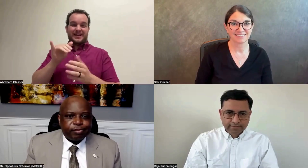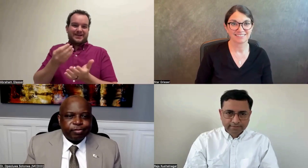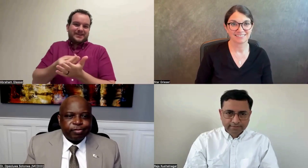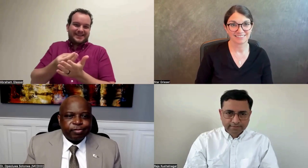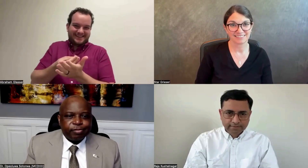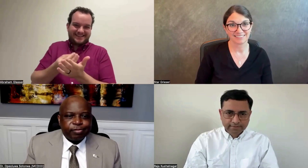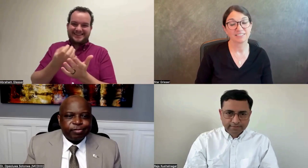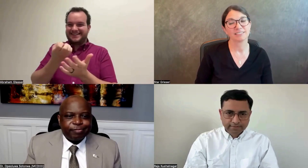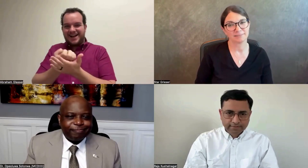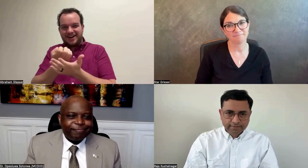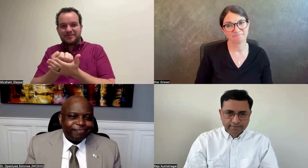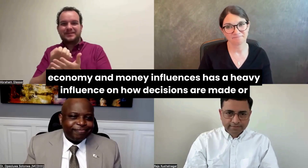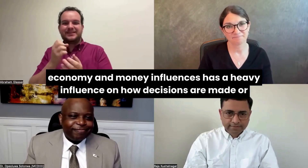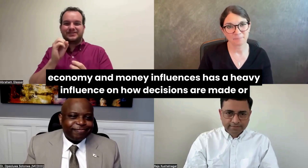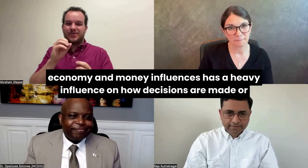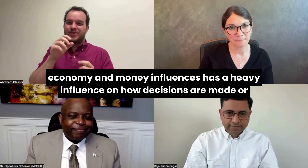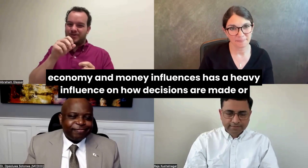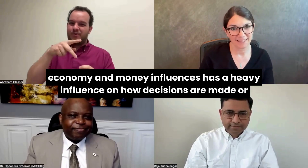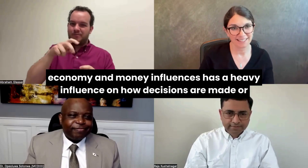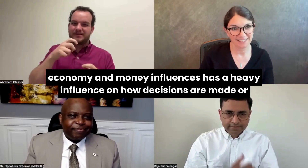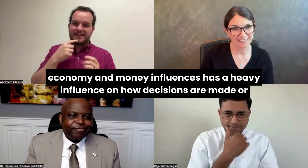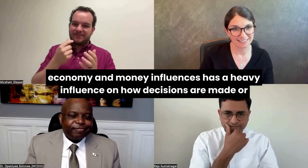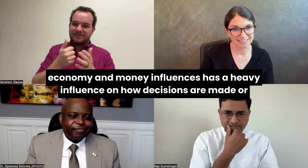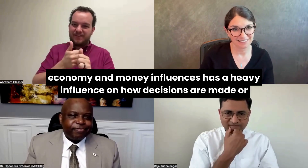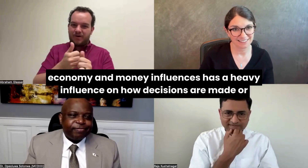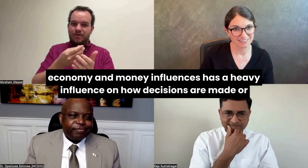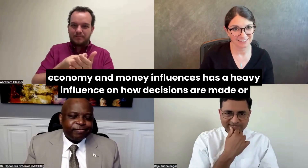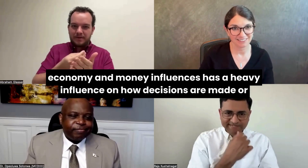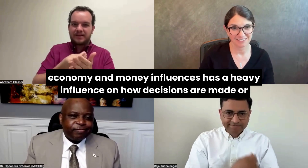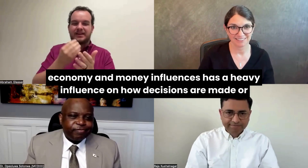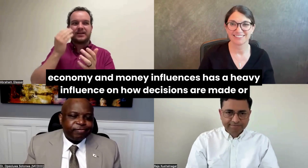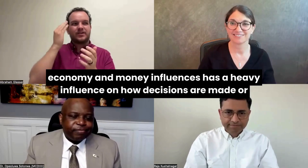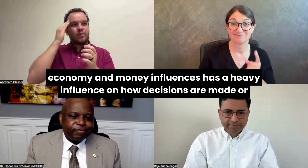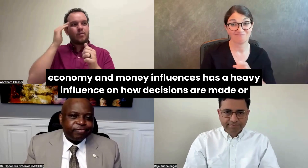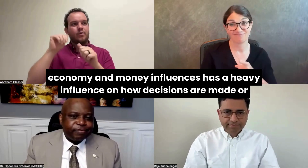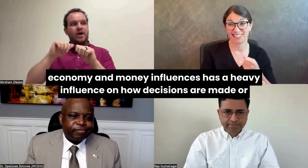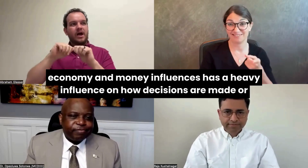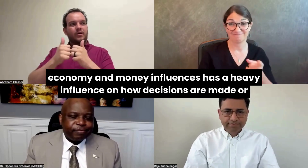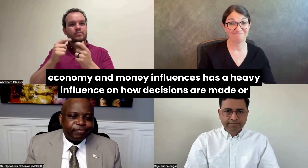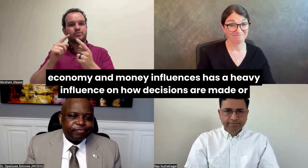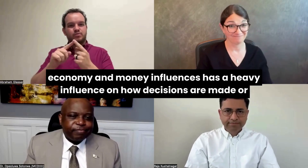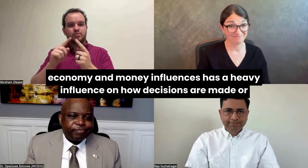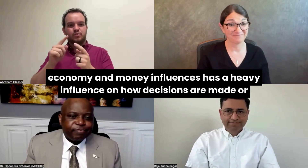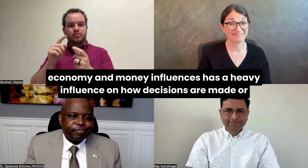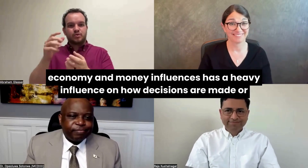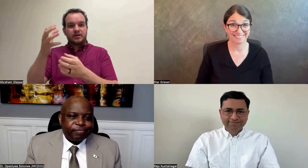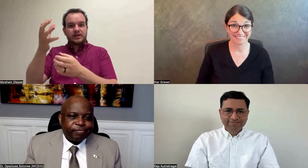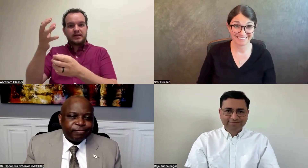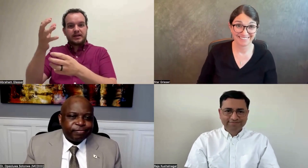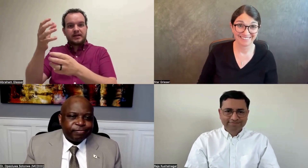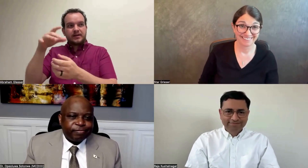economy and money influences has a heavy influence on how decisions are made or how these fields shift and move.